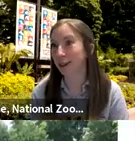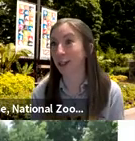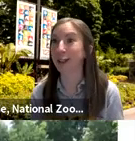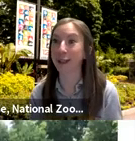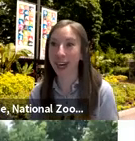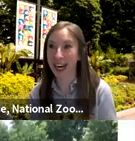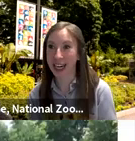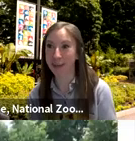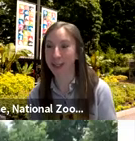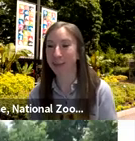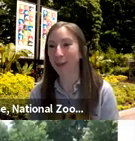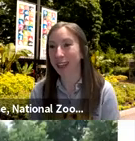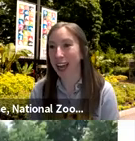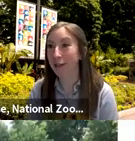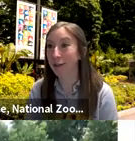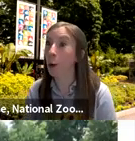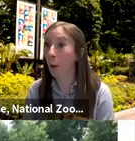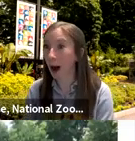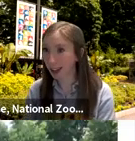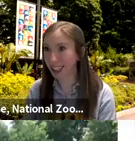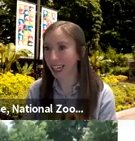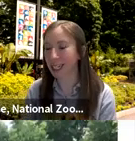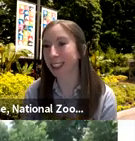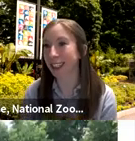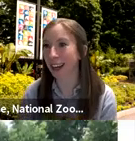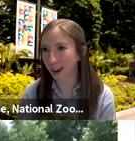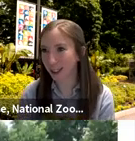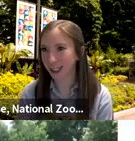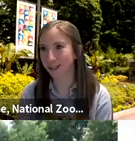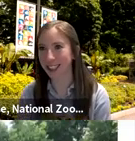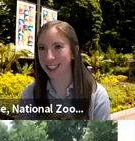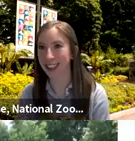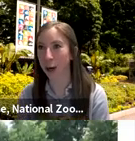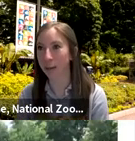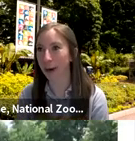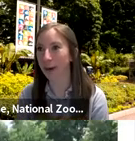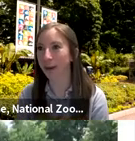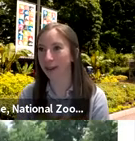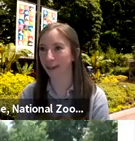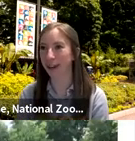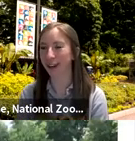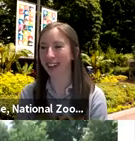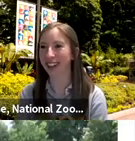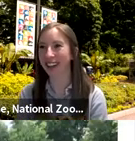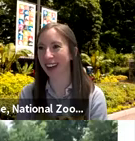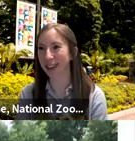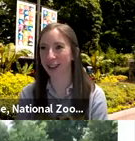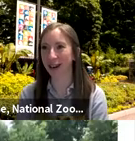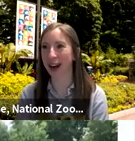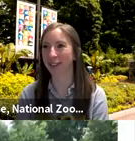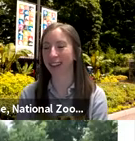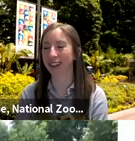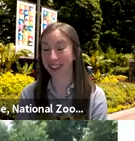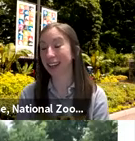of our zoo animals, but we have wild animals that also visit our park